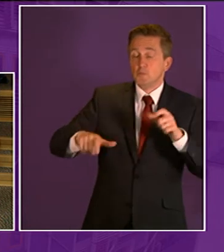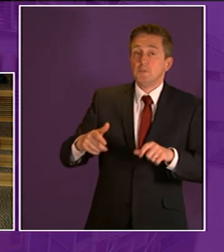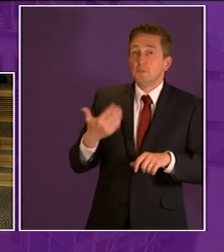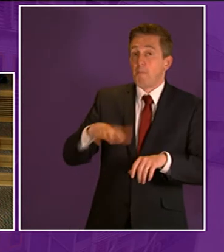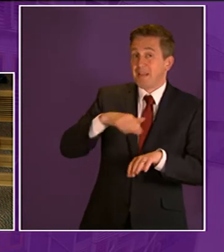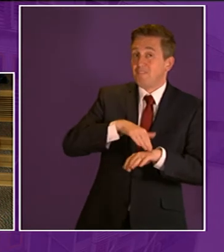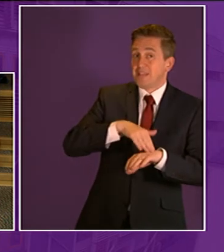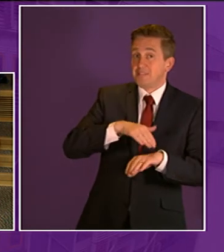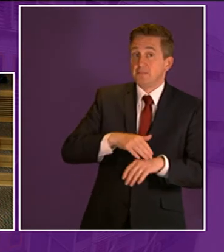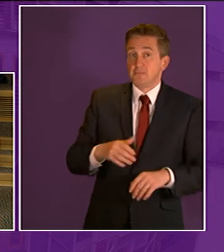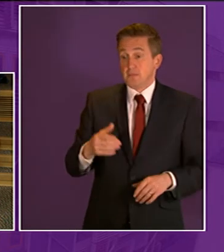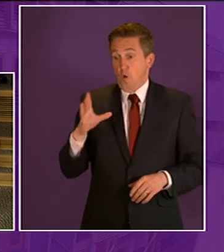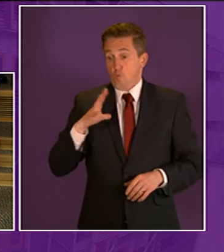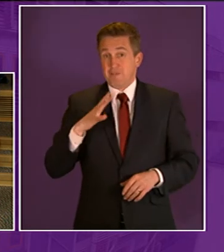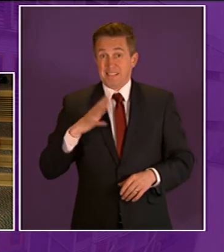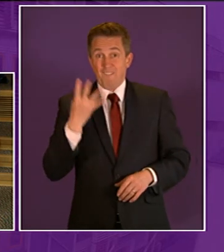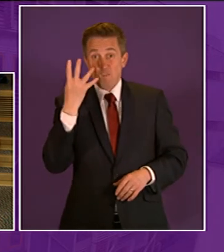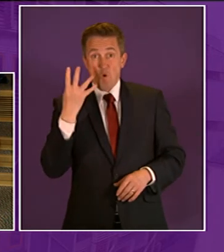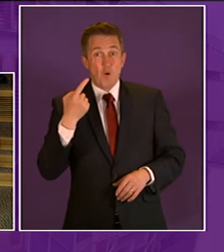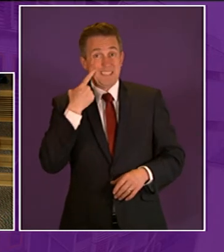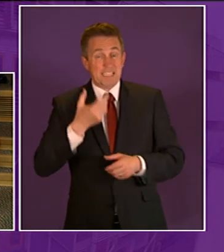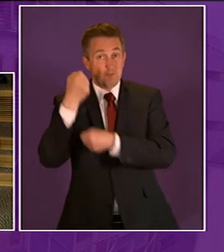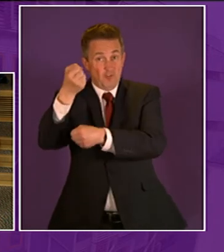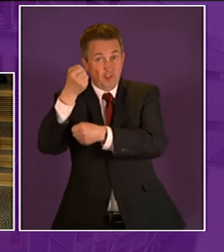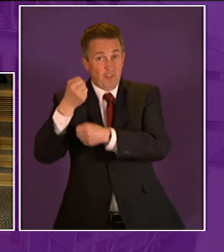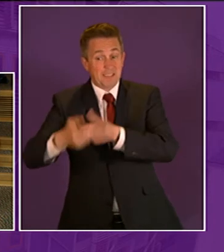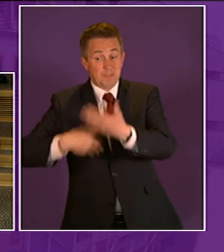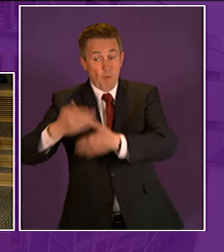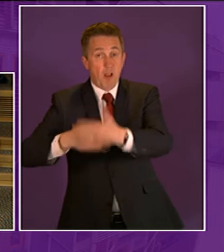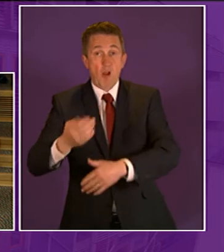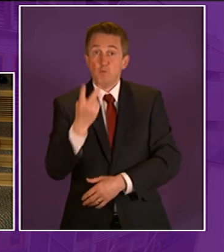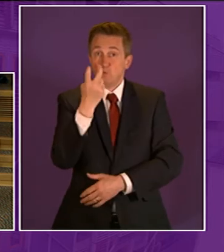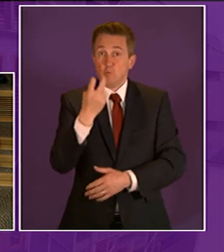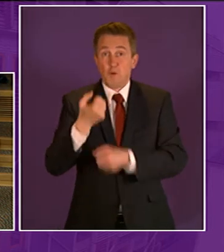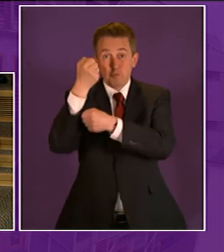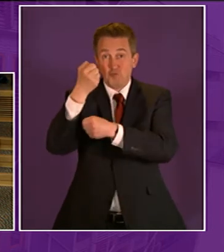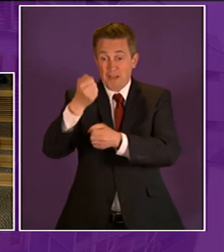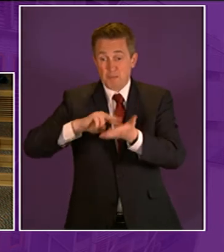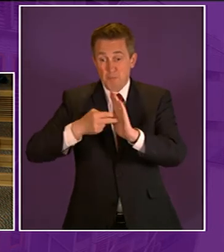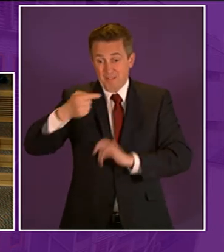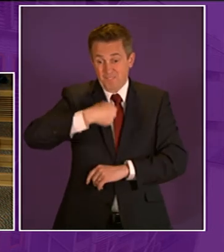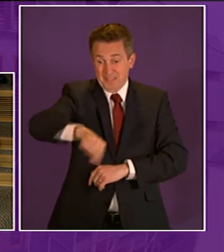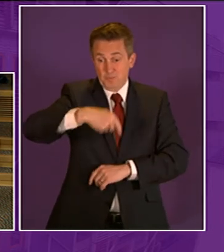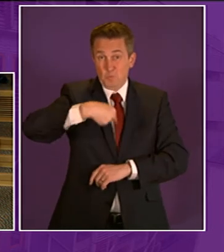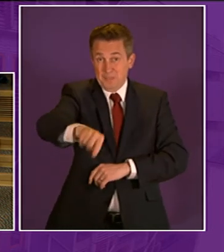Four days have already been lost to strikes since the end of last month, and a further two days are planned for this week.